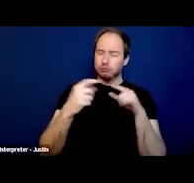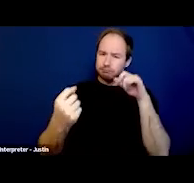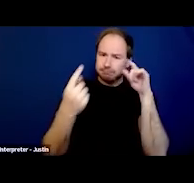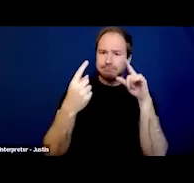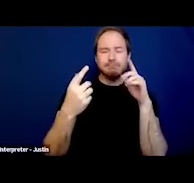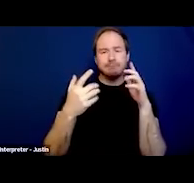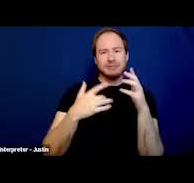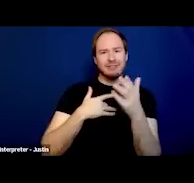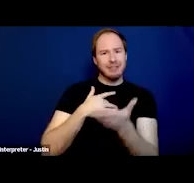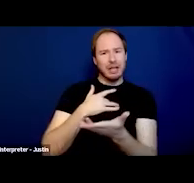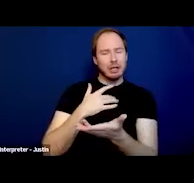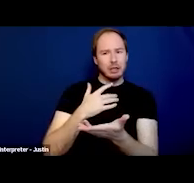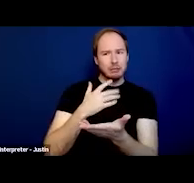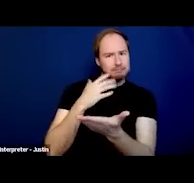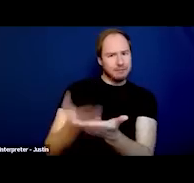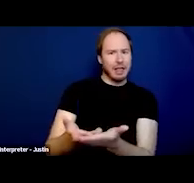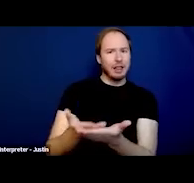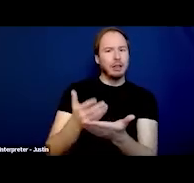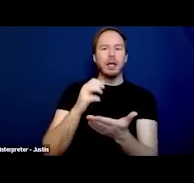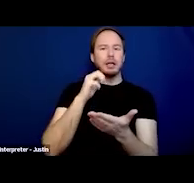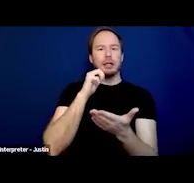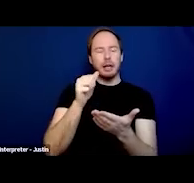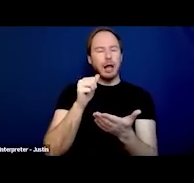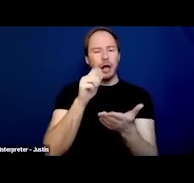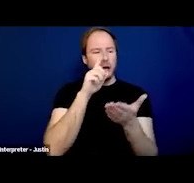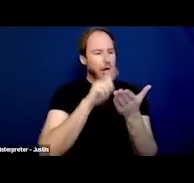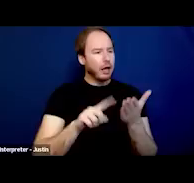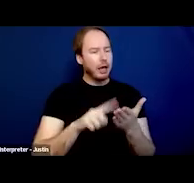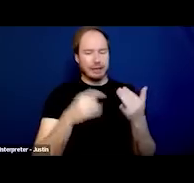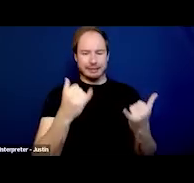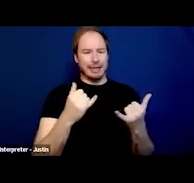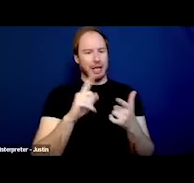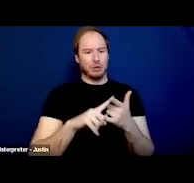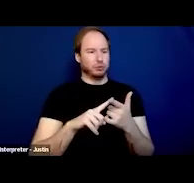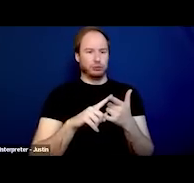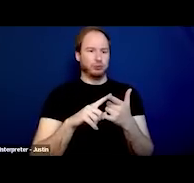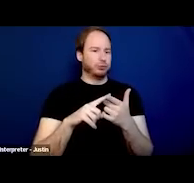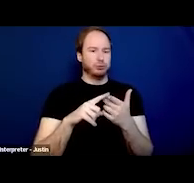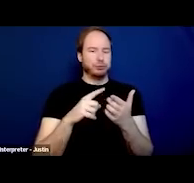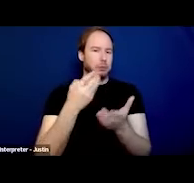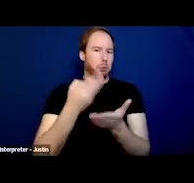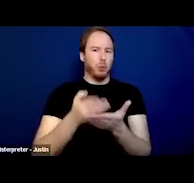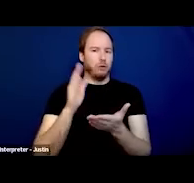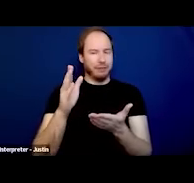rather than getting to the truth, not fact finding right now, just trying to understand what's going on. And then the non-verbals,